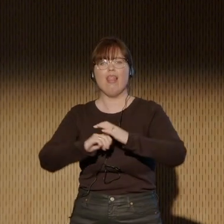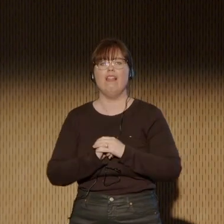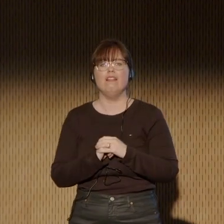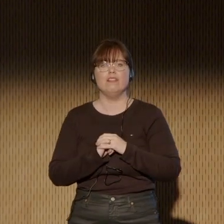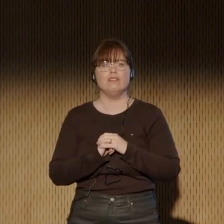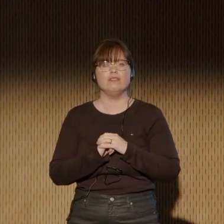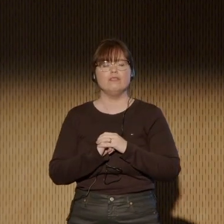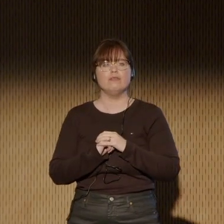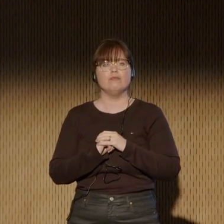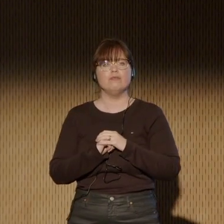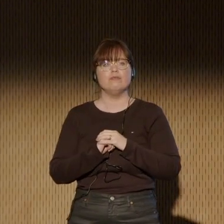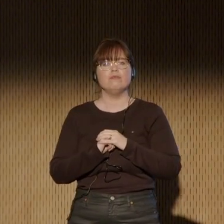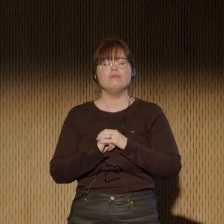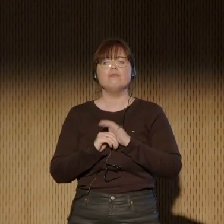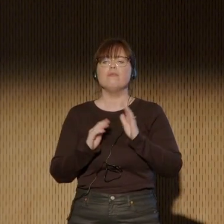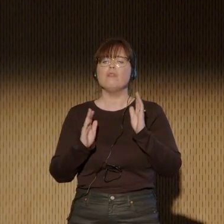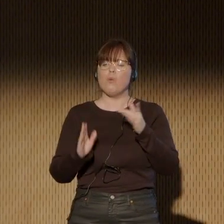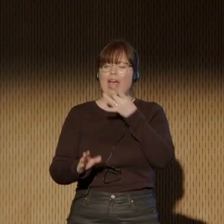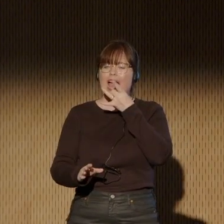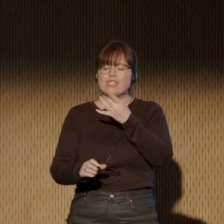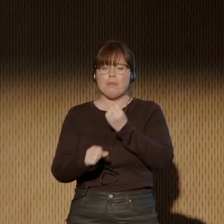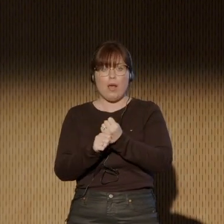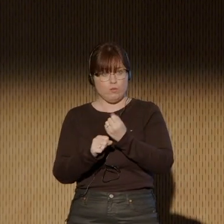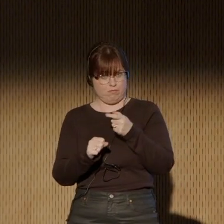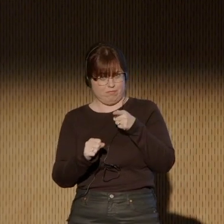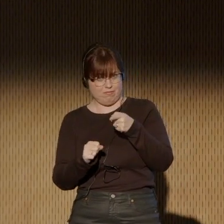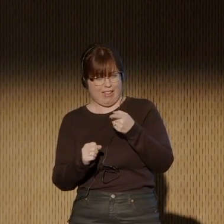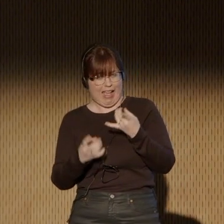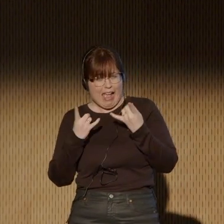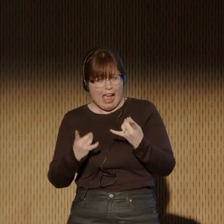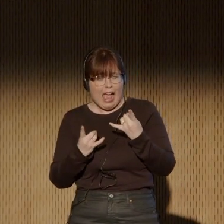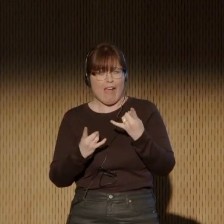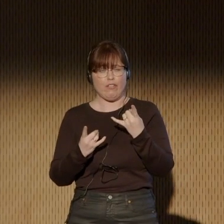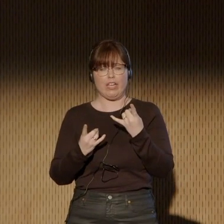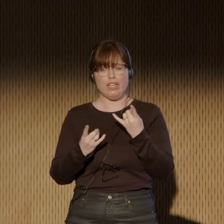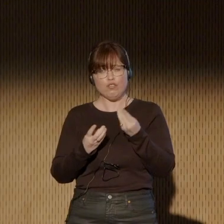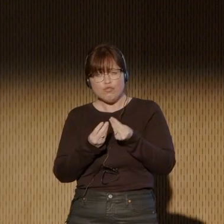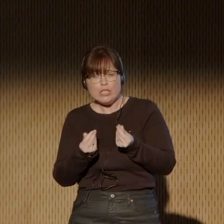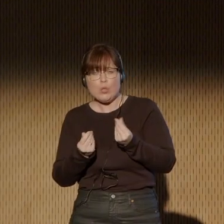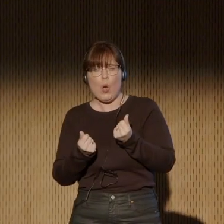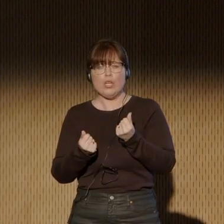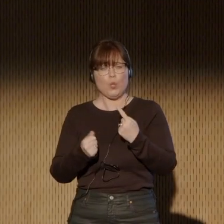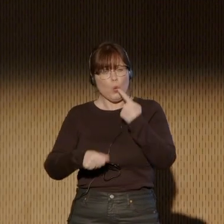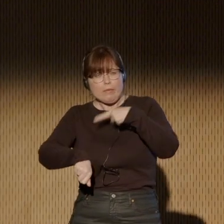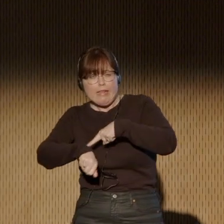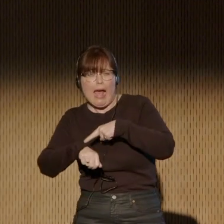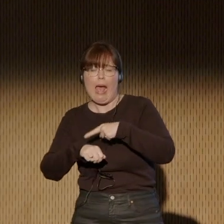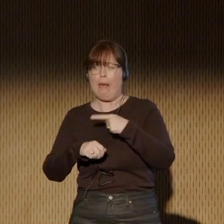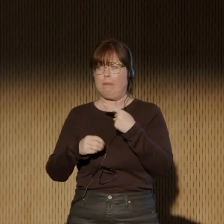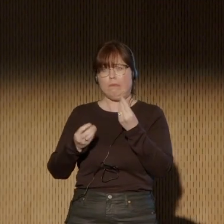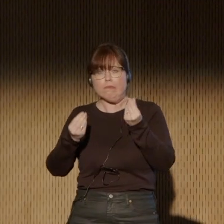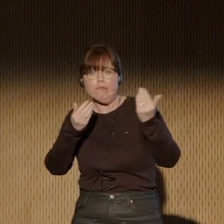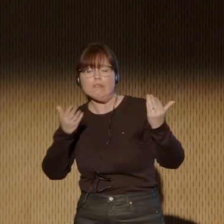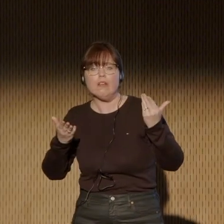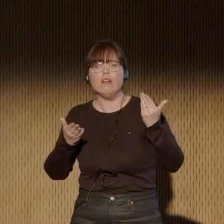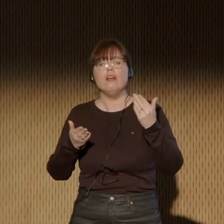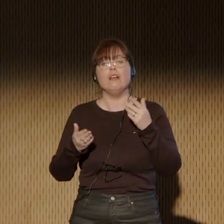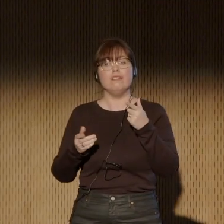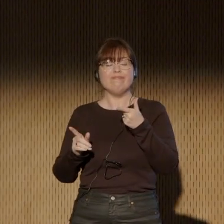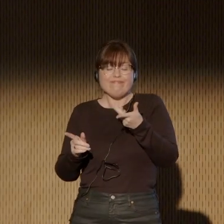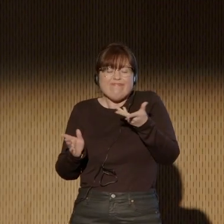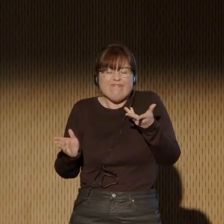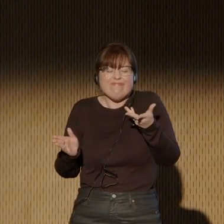We also asked them how resource-intensive the implementation of UDL was, and unsurprisingly,